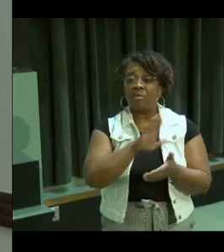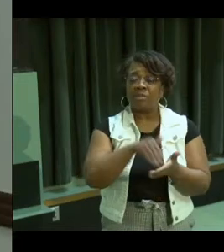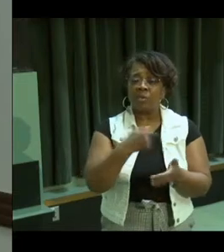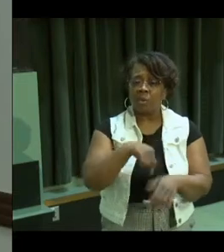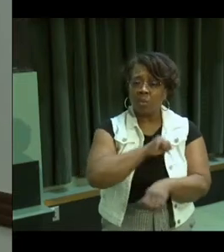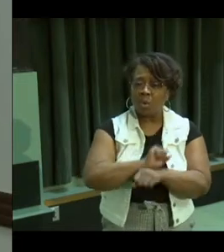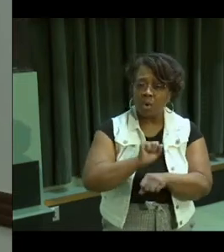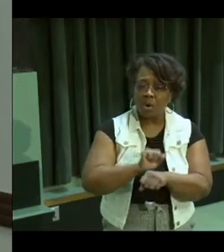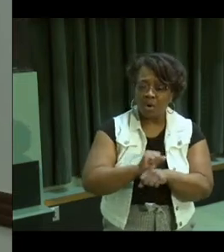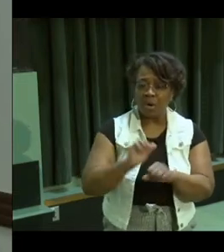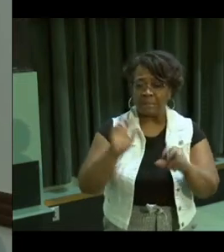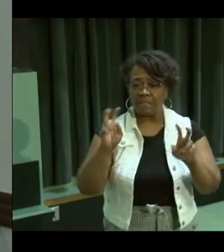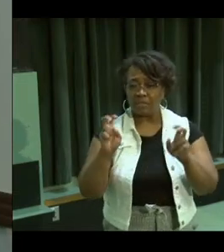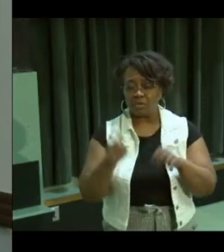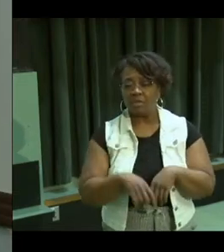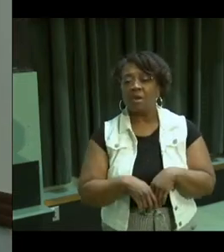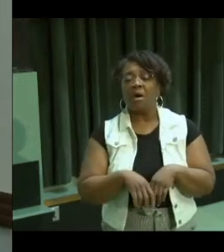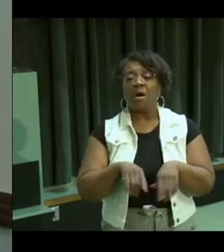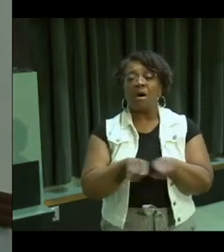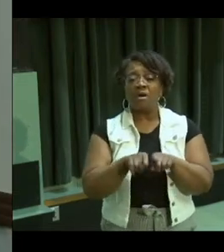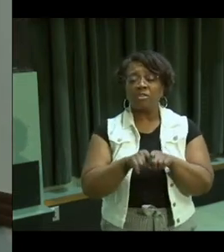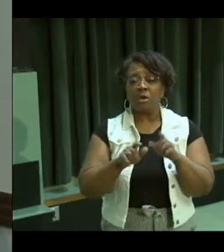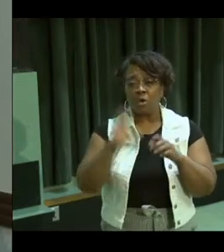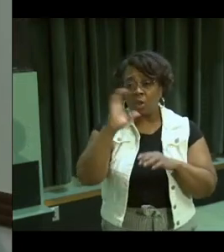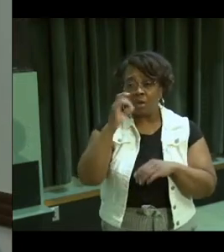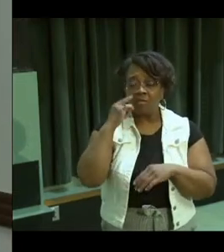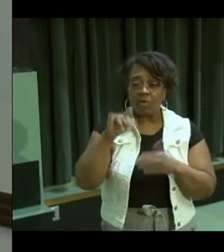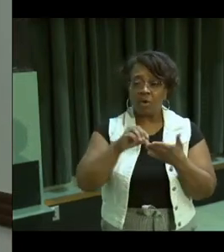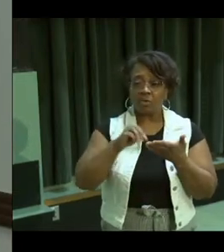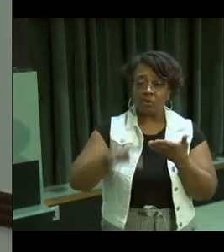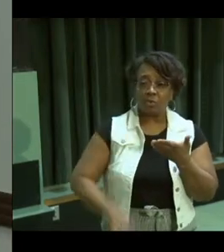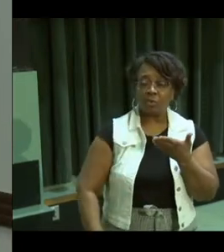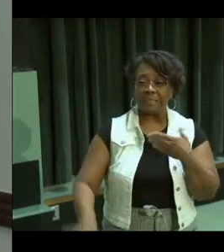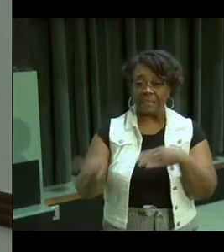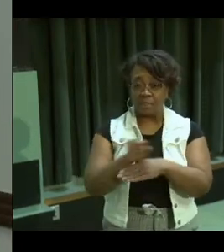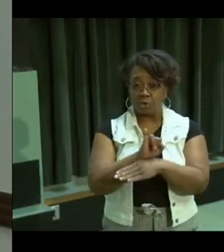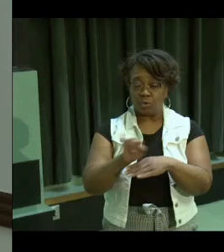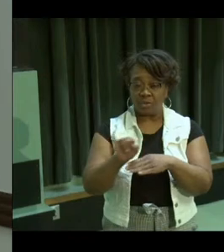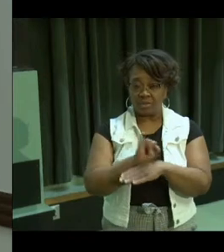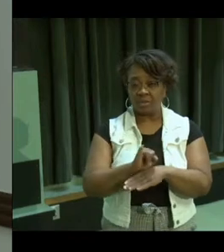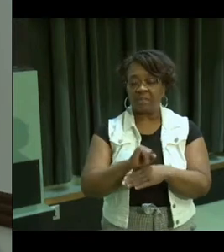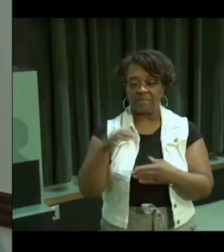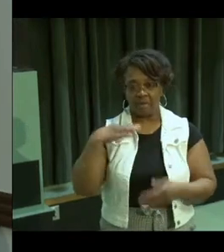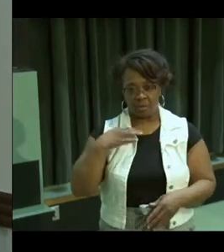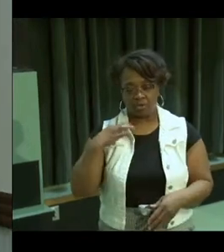work on these issues. We're also